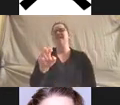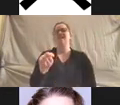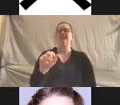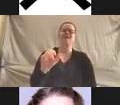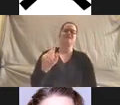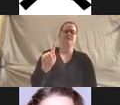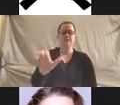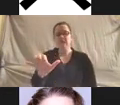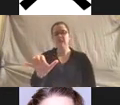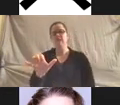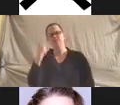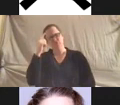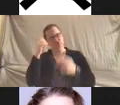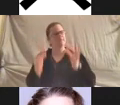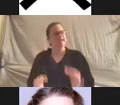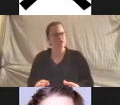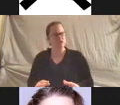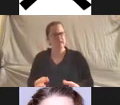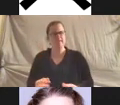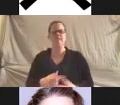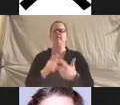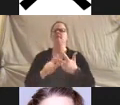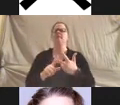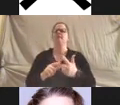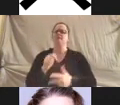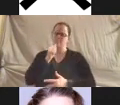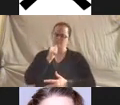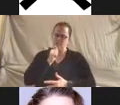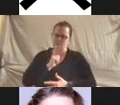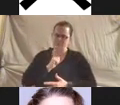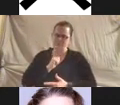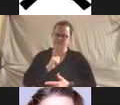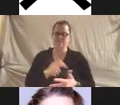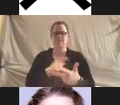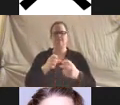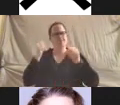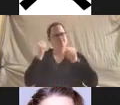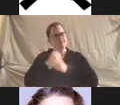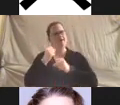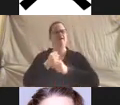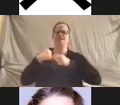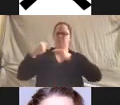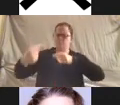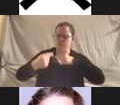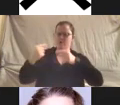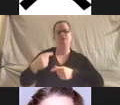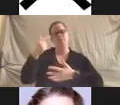determination, patience, fight, struggle, all of those things.